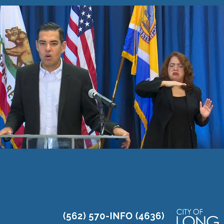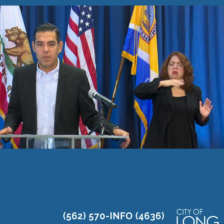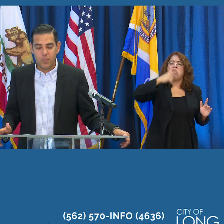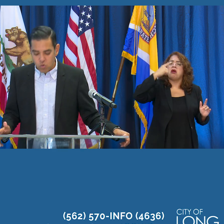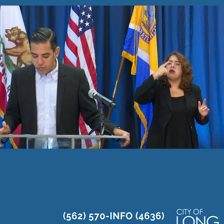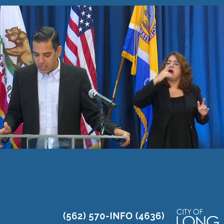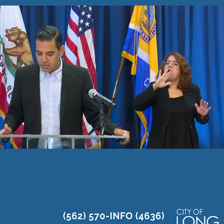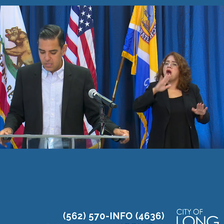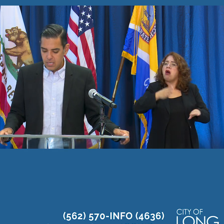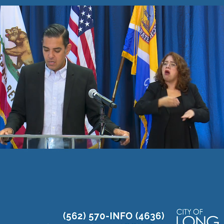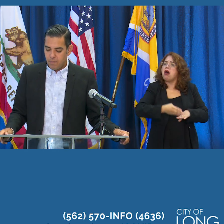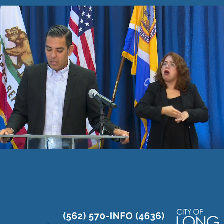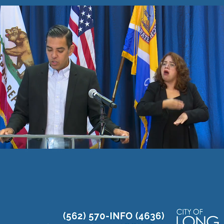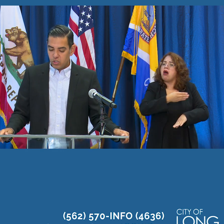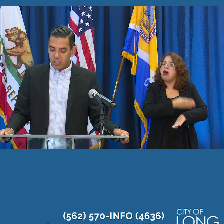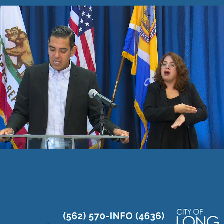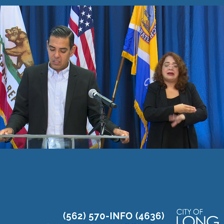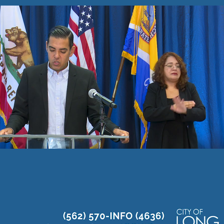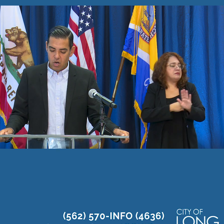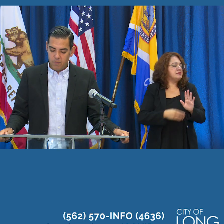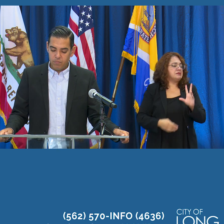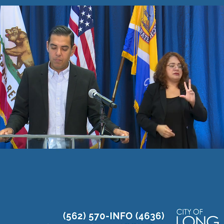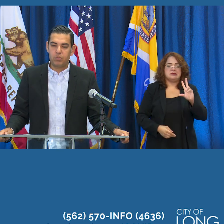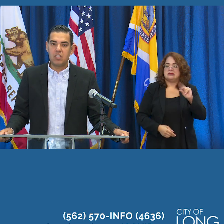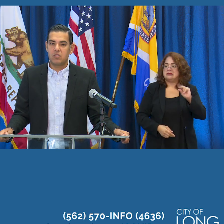are improving by just looking at the chart but please